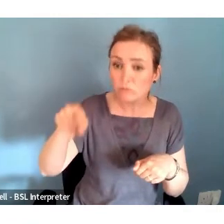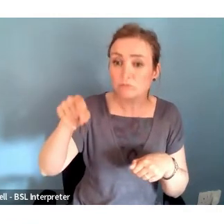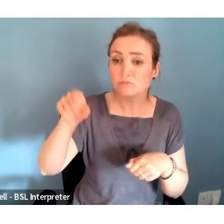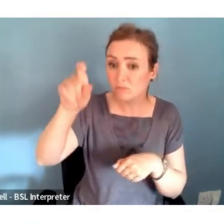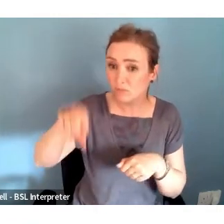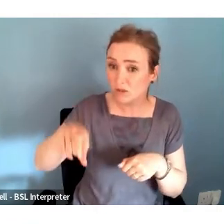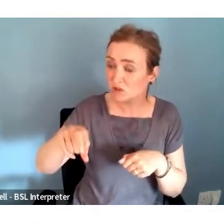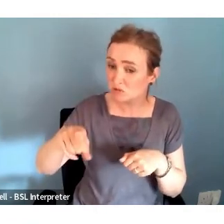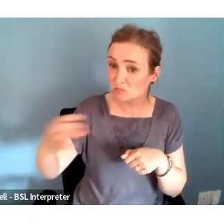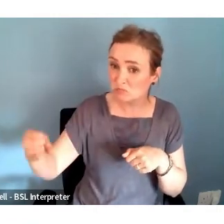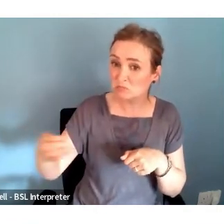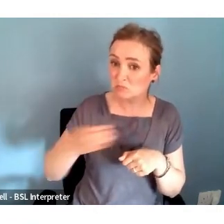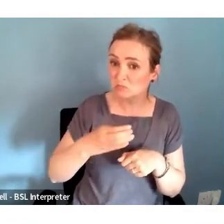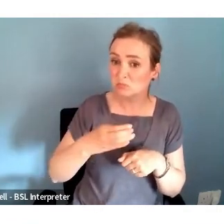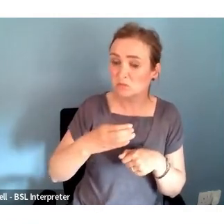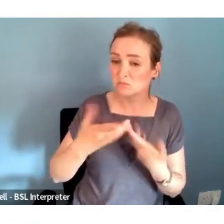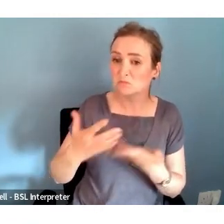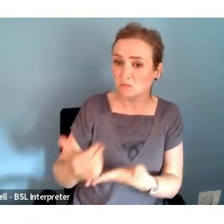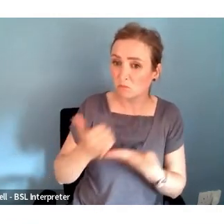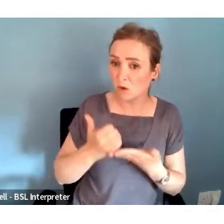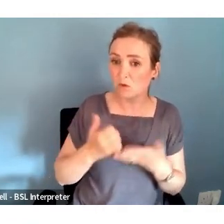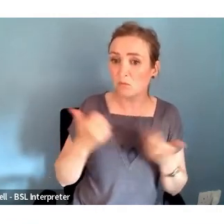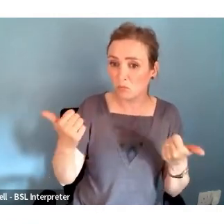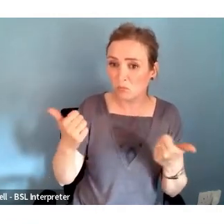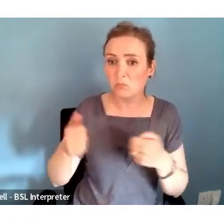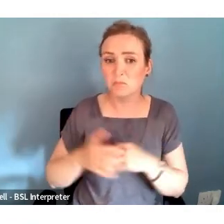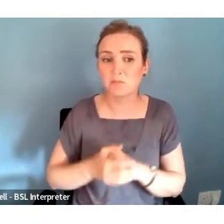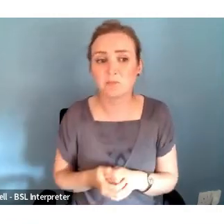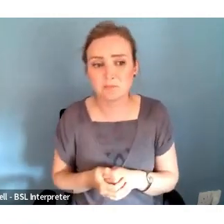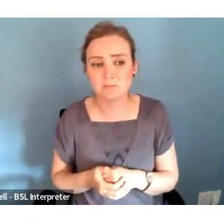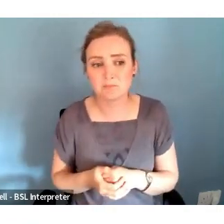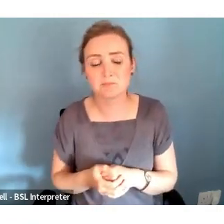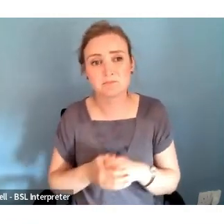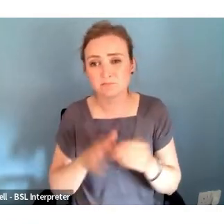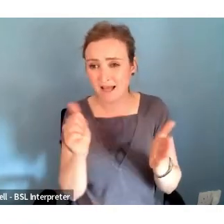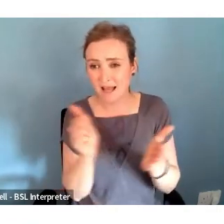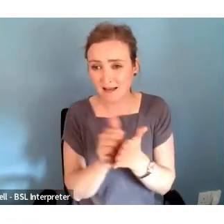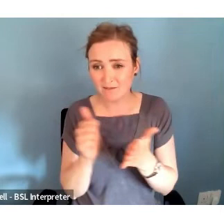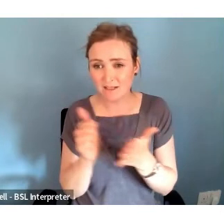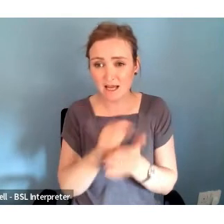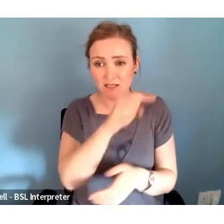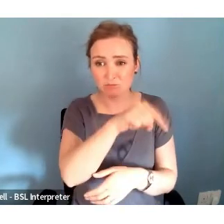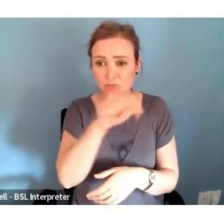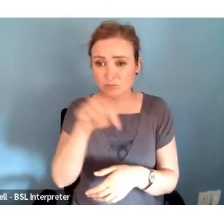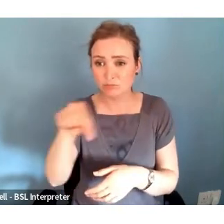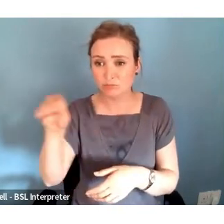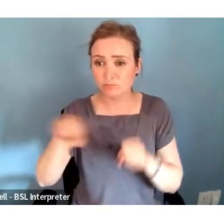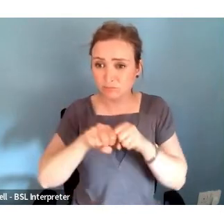into that role for you. So, advertising in different places is really necessary if what you're looking for